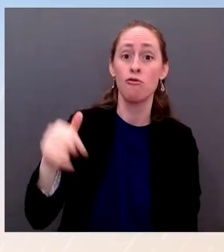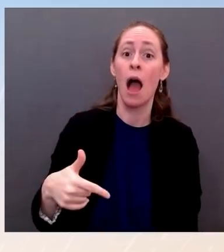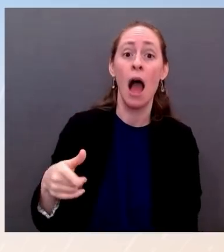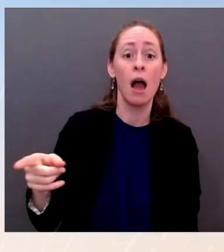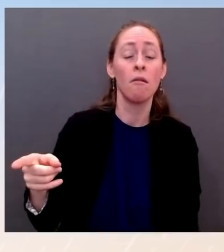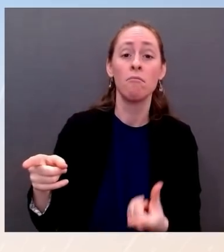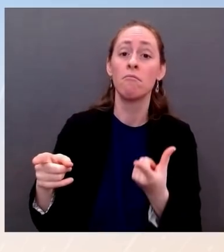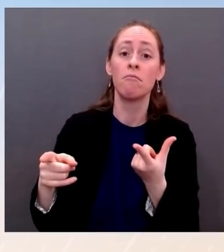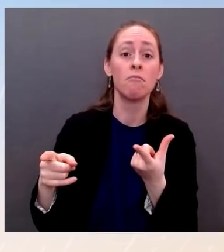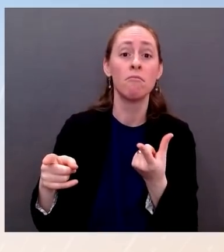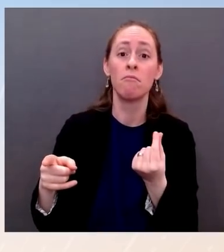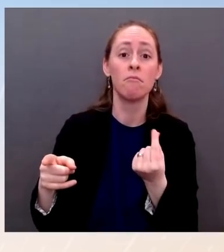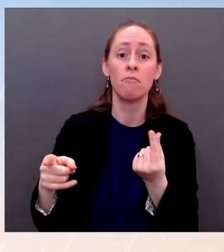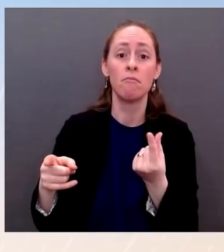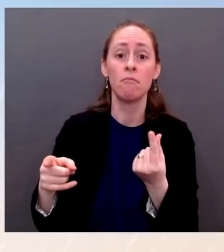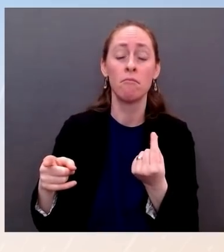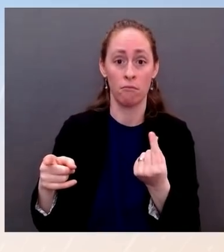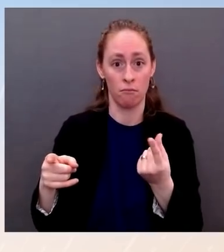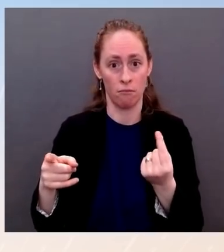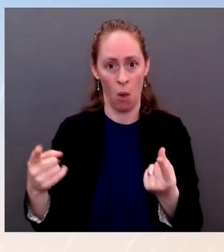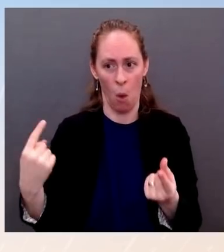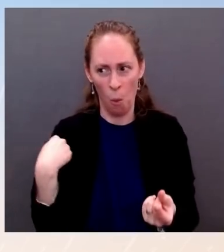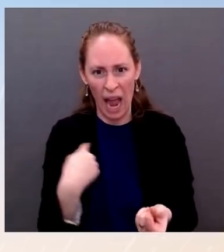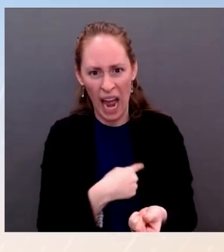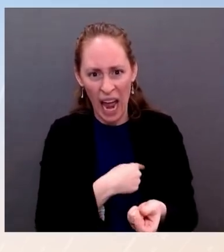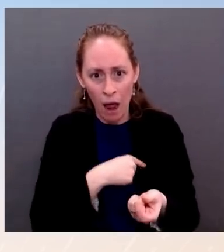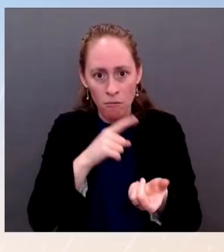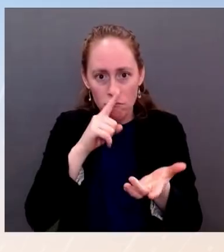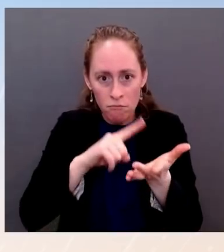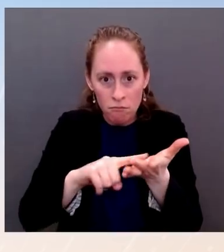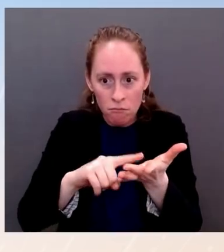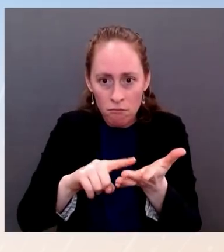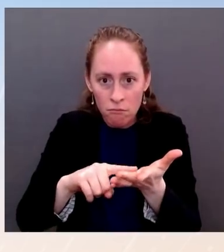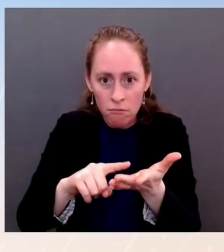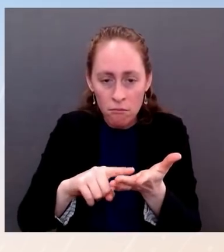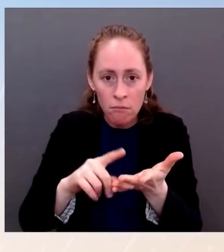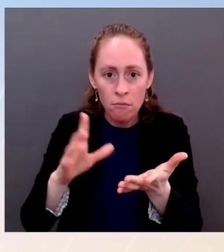We are trying to stop a war, to prevent a war, to avert a war.